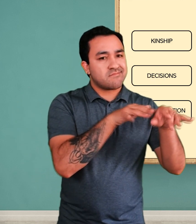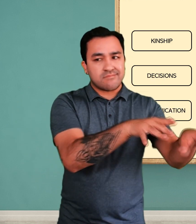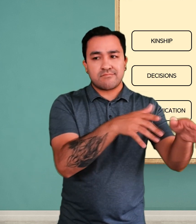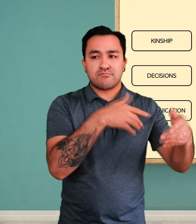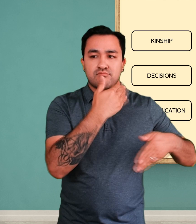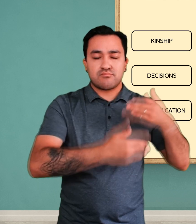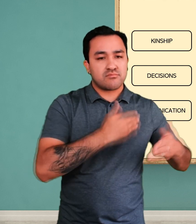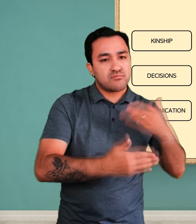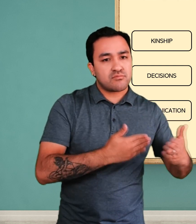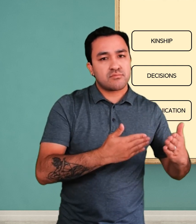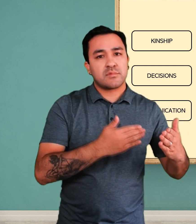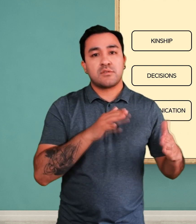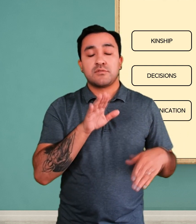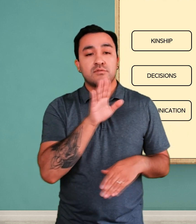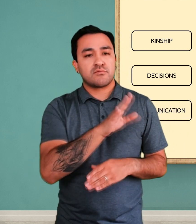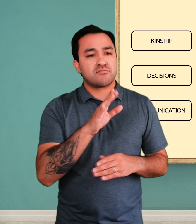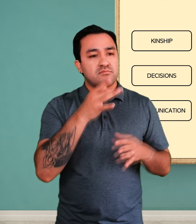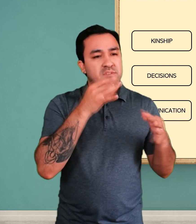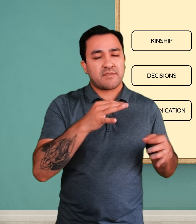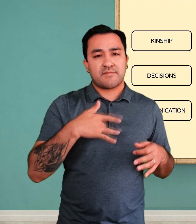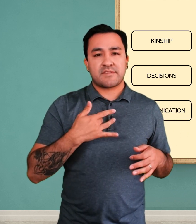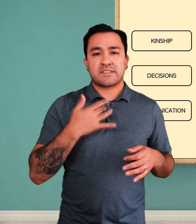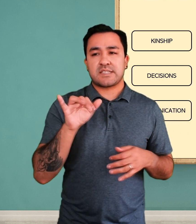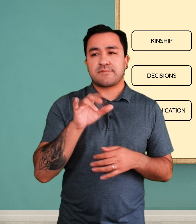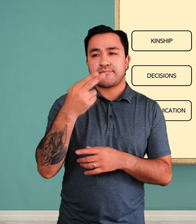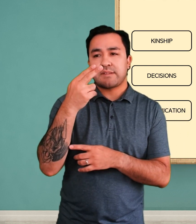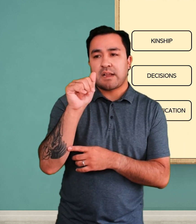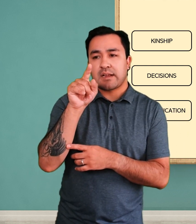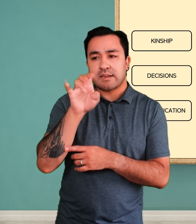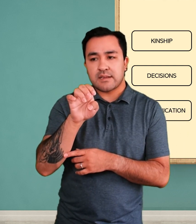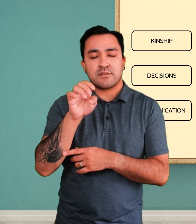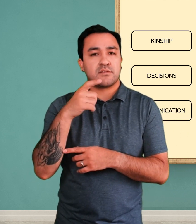Their decisions have a feeling of haste and need to complete to reach the goal faster.